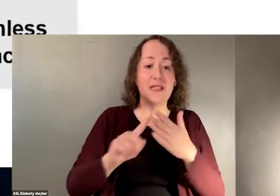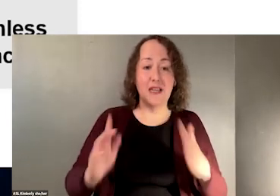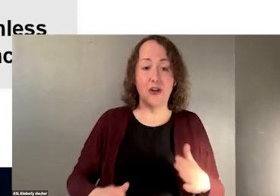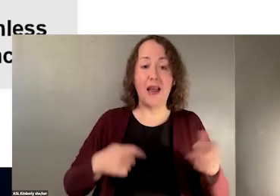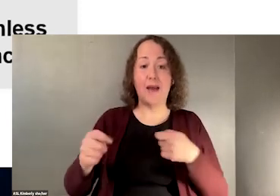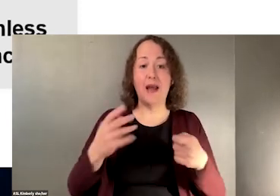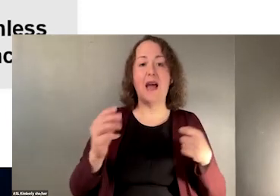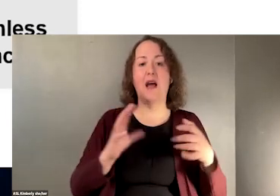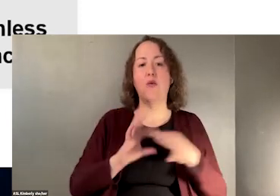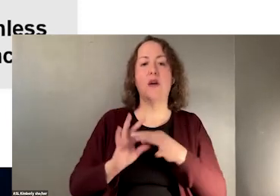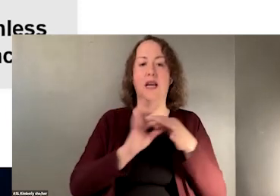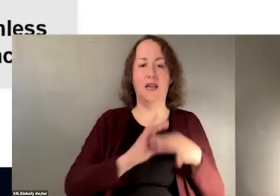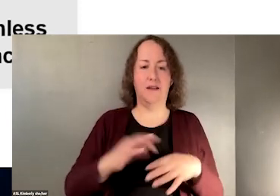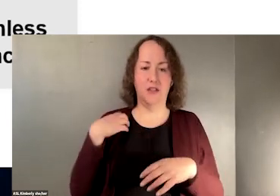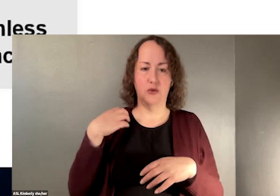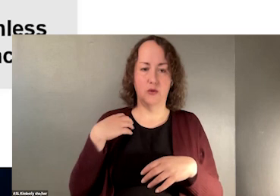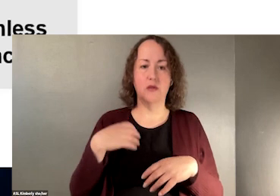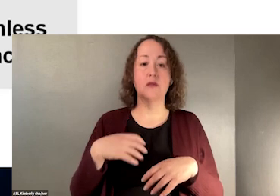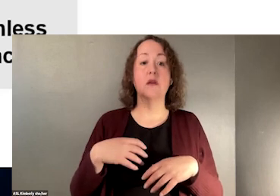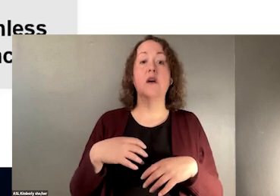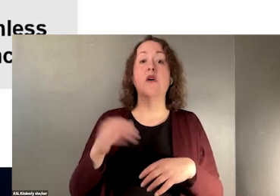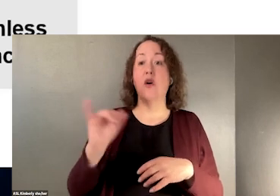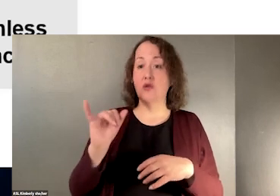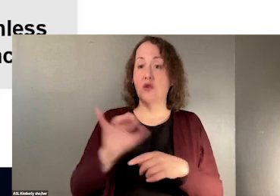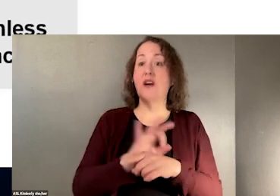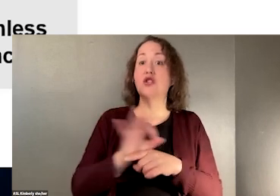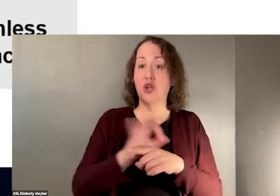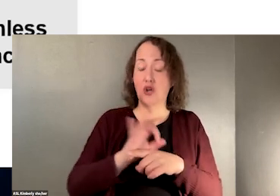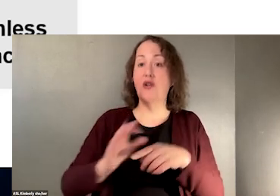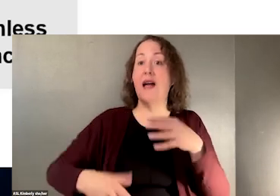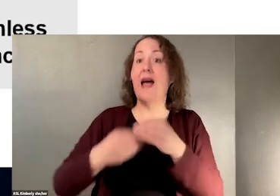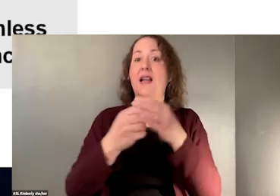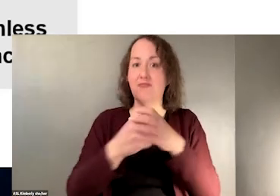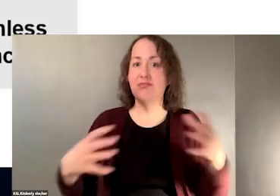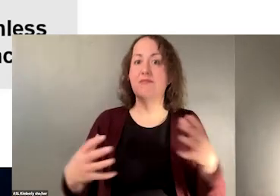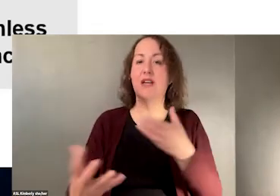And the functionality was expanded at the end of March 2023 to include reviewers.